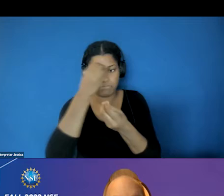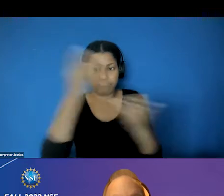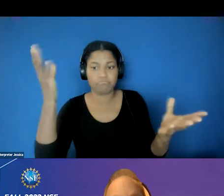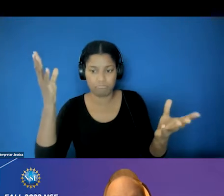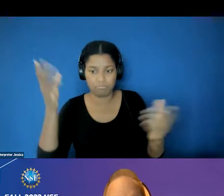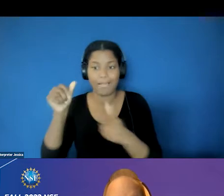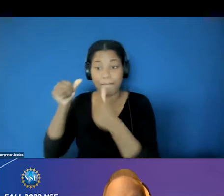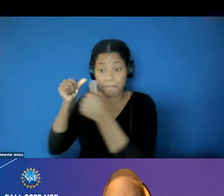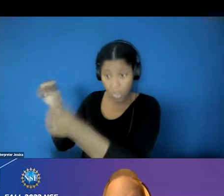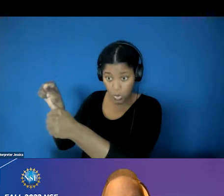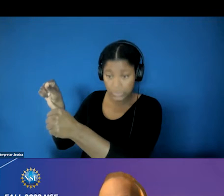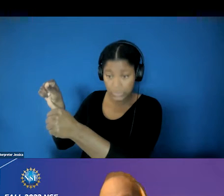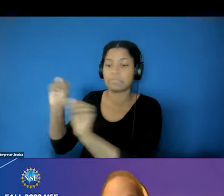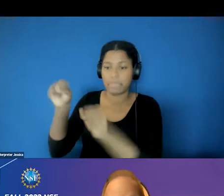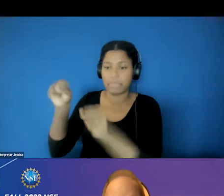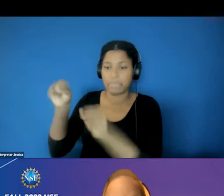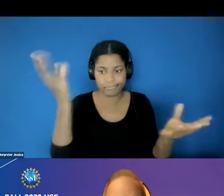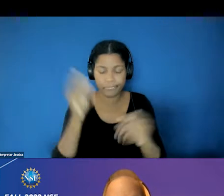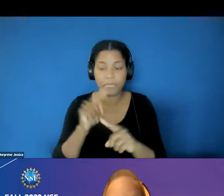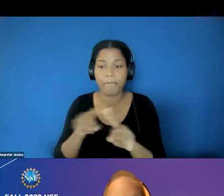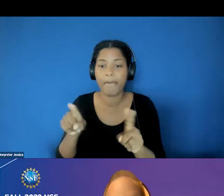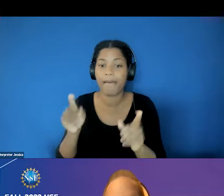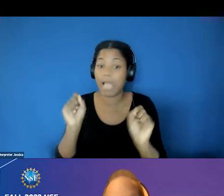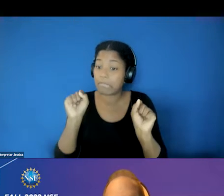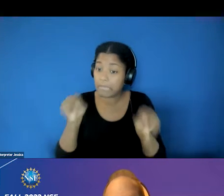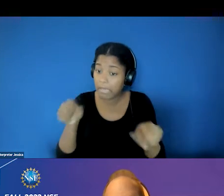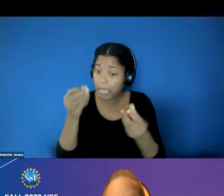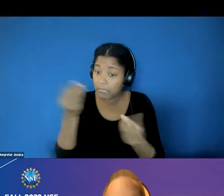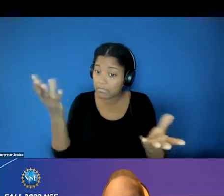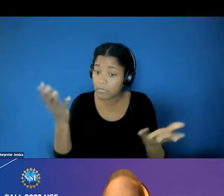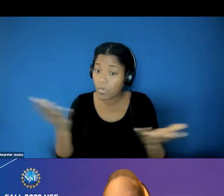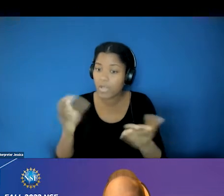But what I can say is what I've already said, is that the CHIPS and Science act